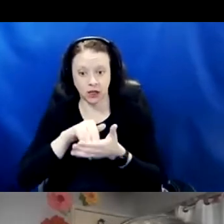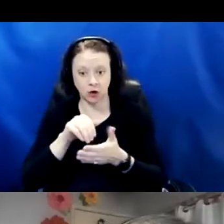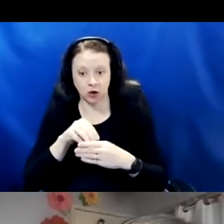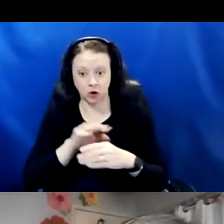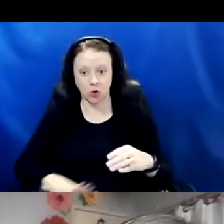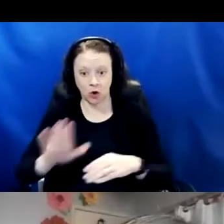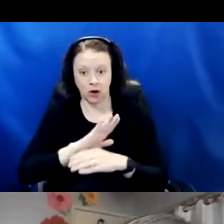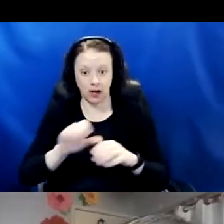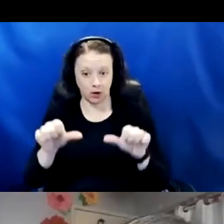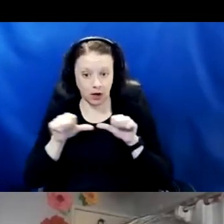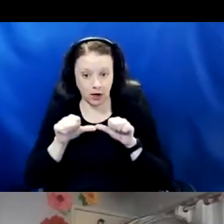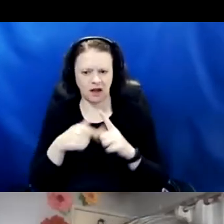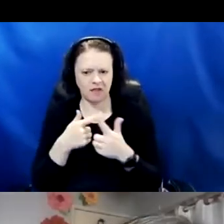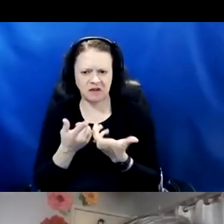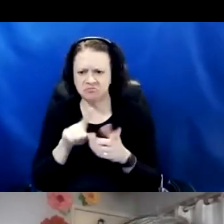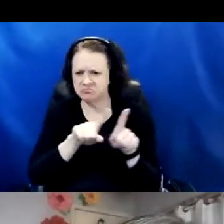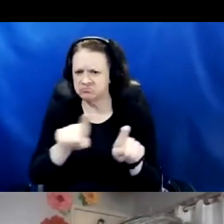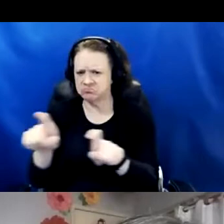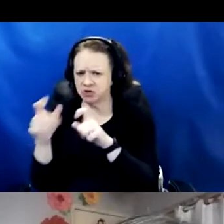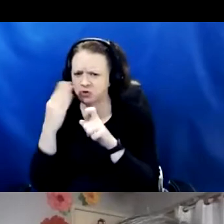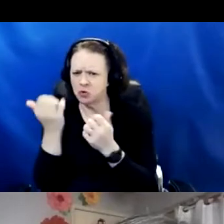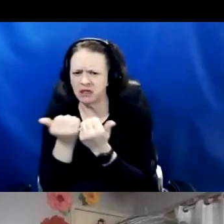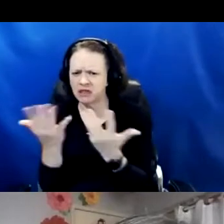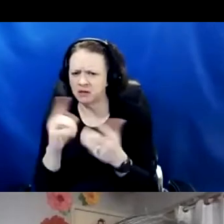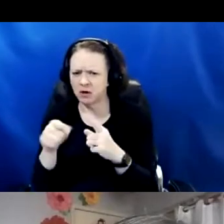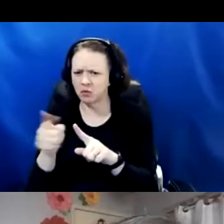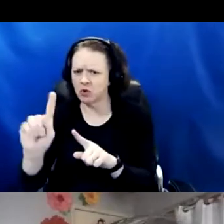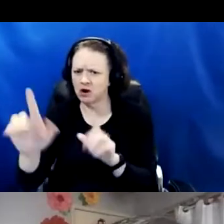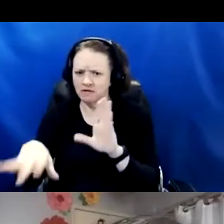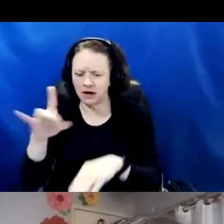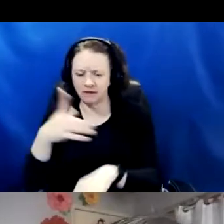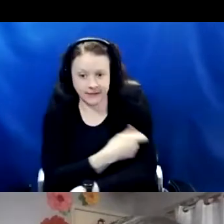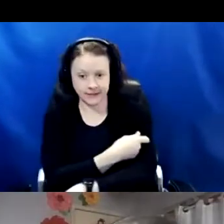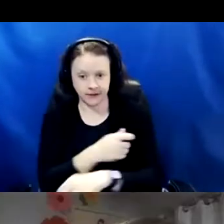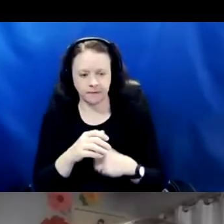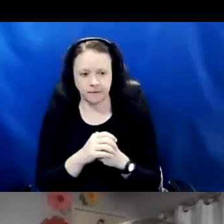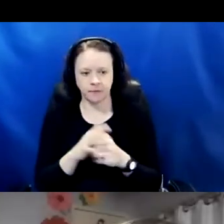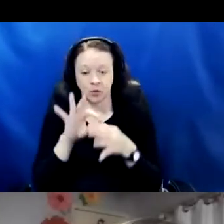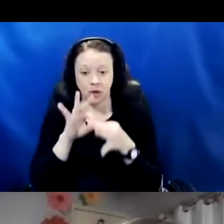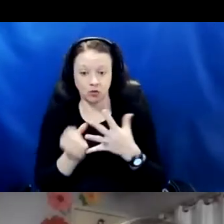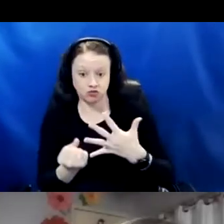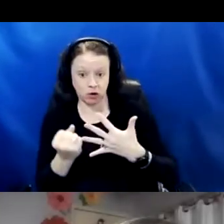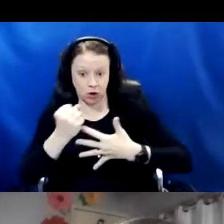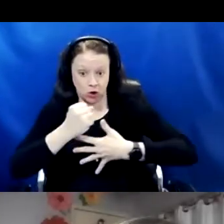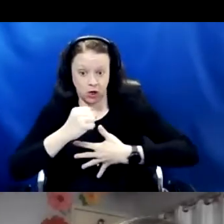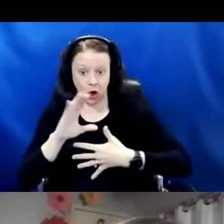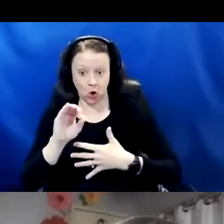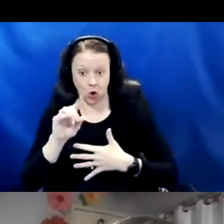and see what they know about the vaccine. As far as priority codes go, there have been codes issued